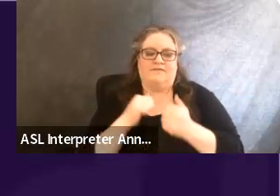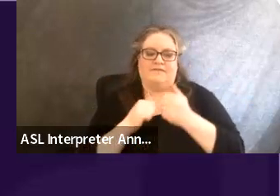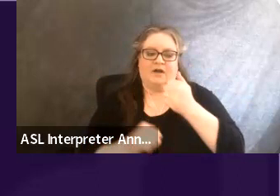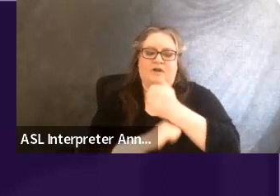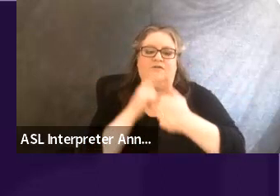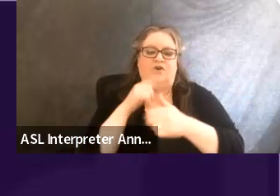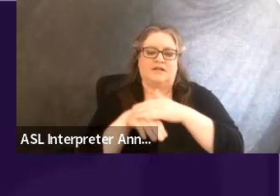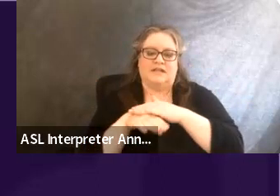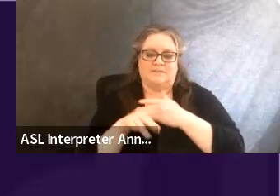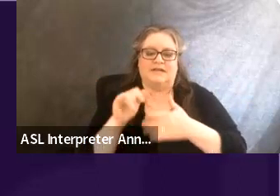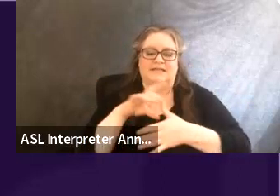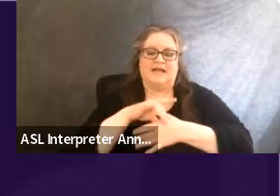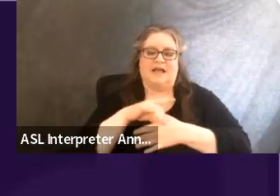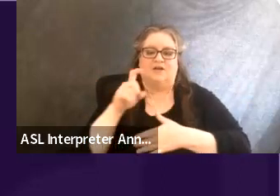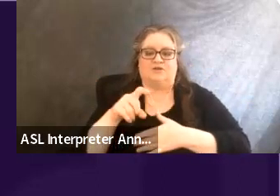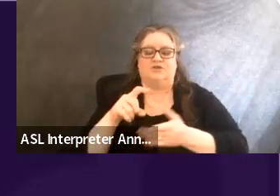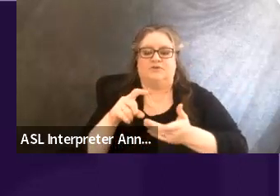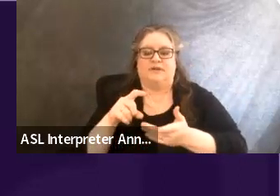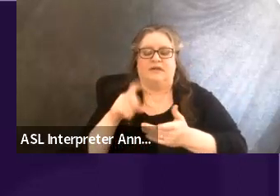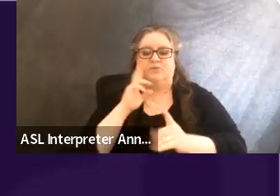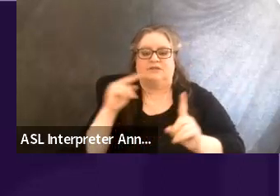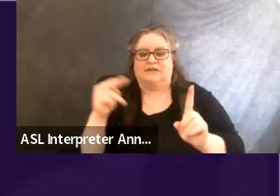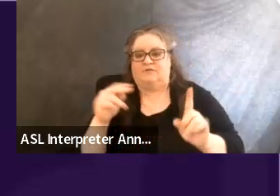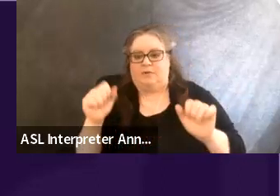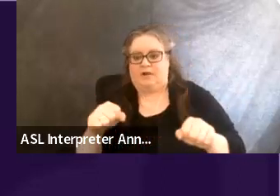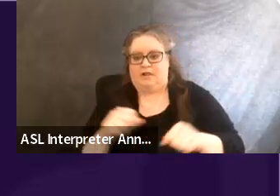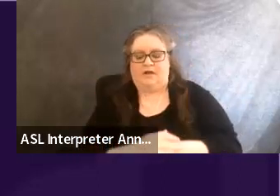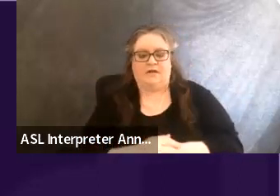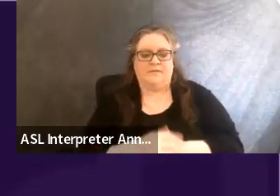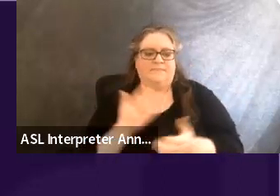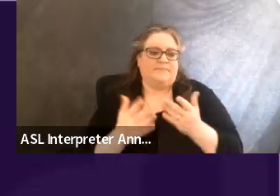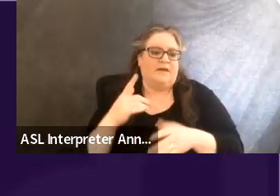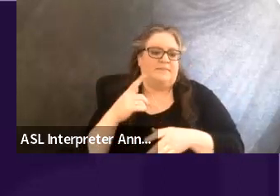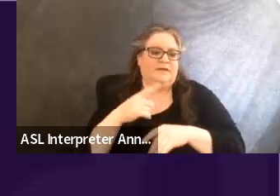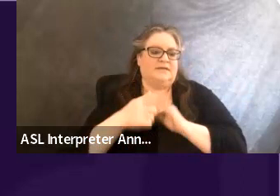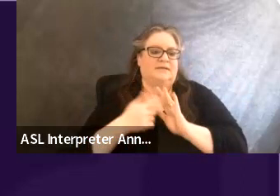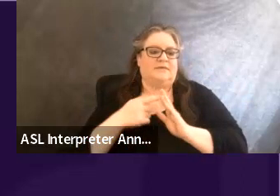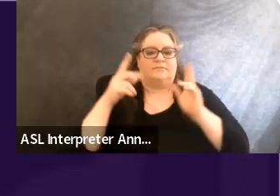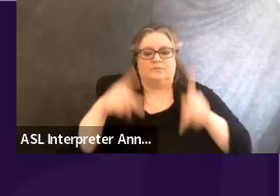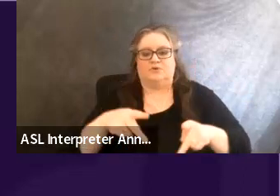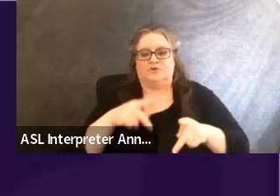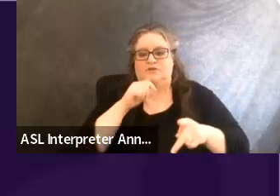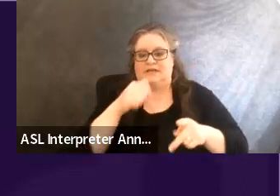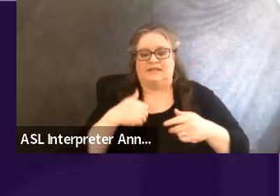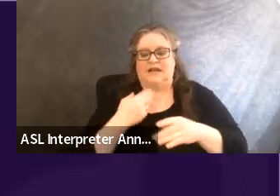is that content should be perceivable. There may be times when a person does not have use of a particular sense